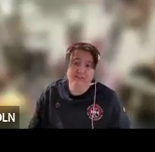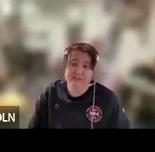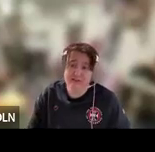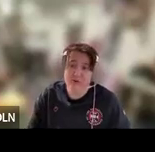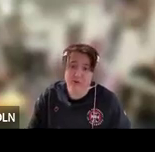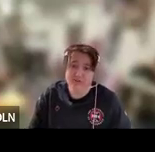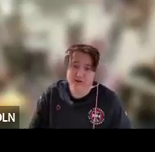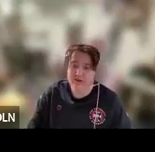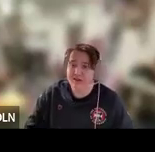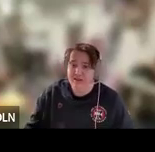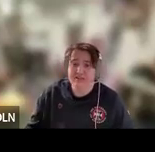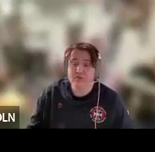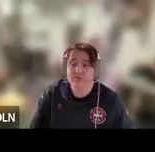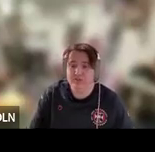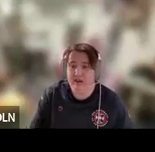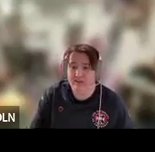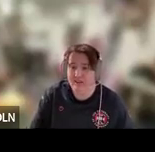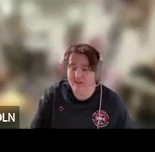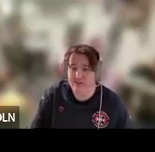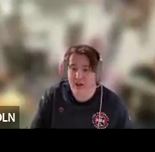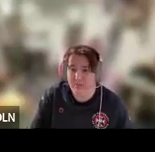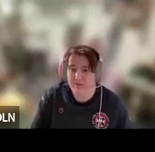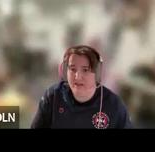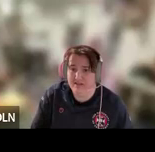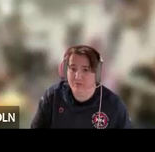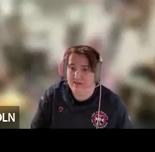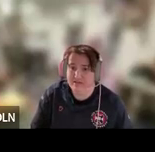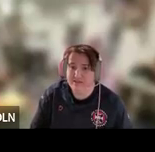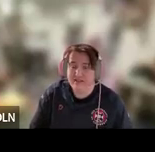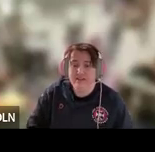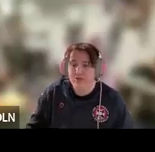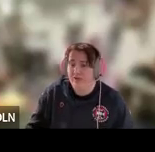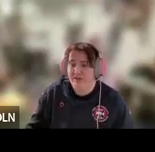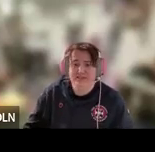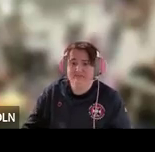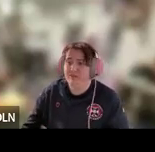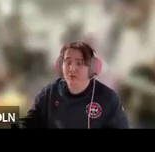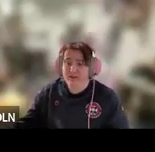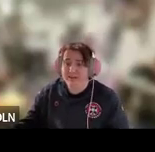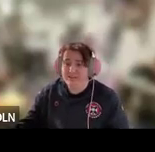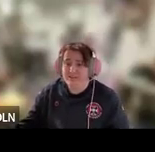evidence anymore. So it's always worth having an extra copy of that somewhere else, whether that's forwarding it